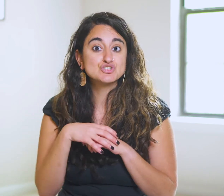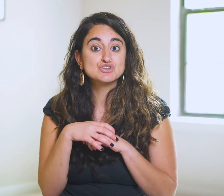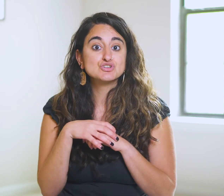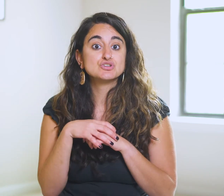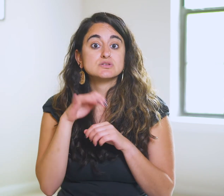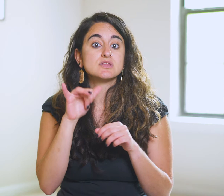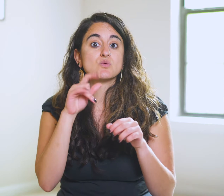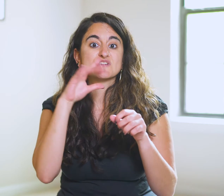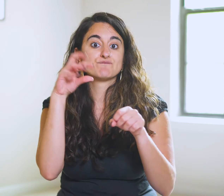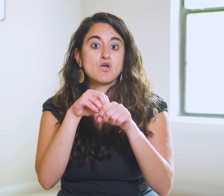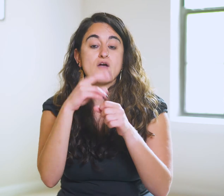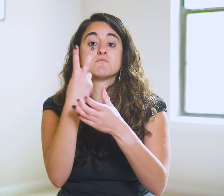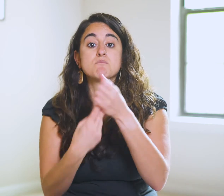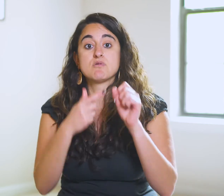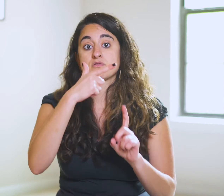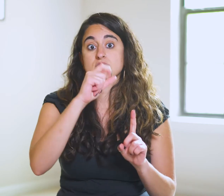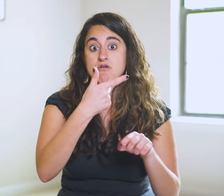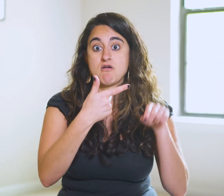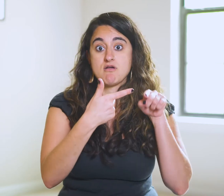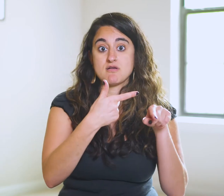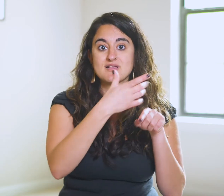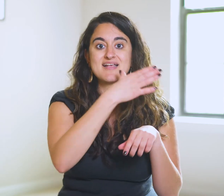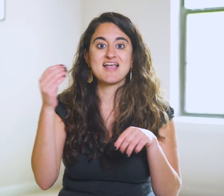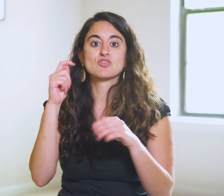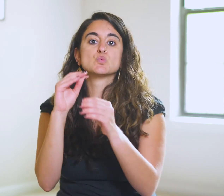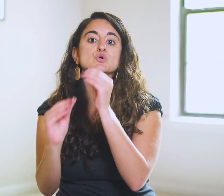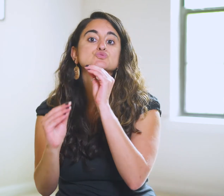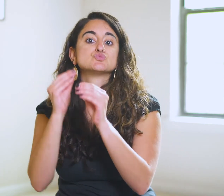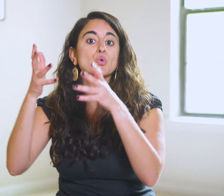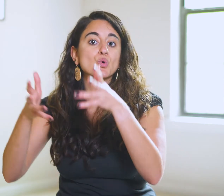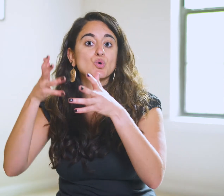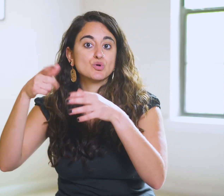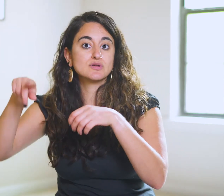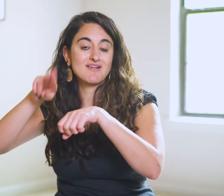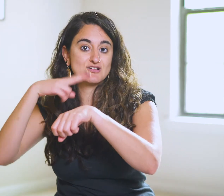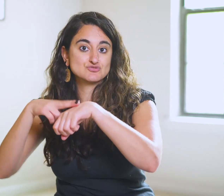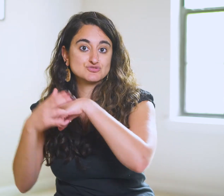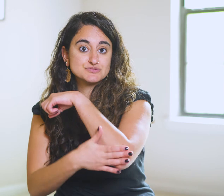that involve both Gog and the restored remnant.